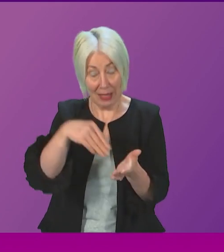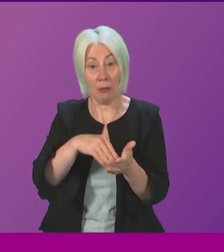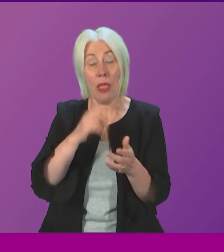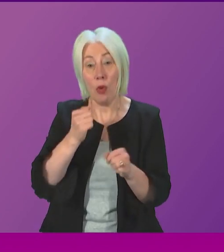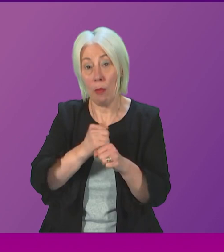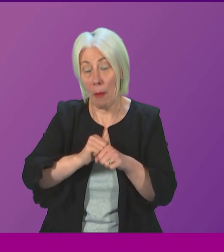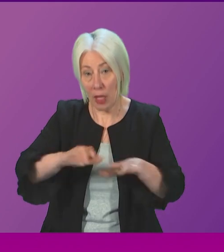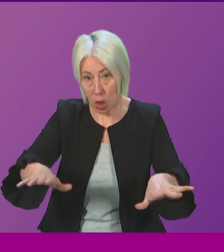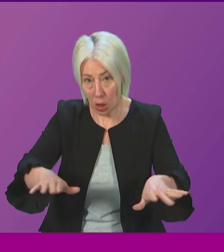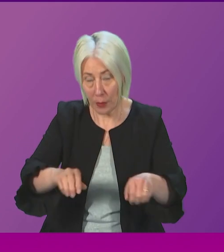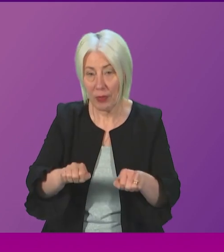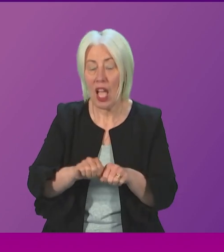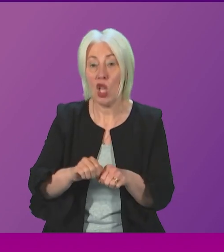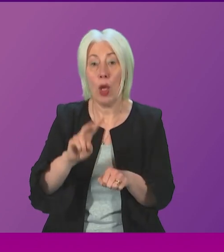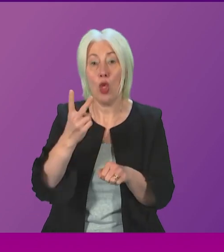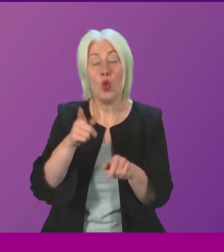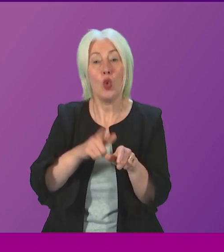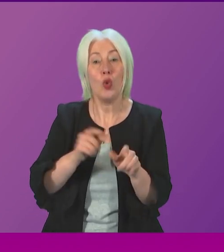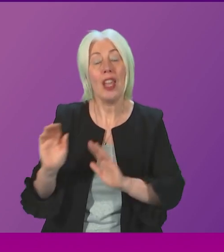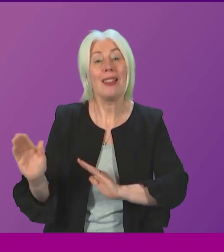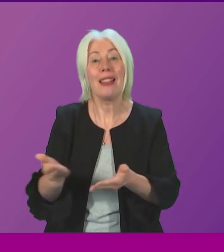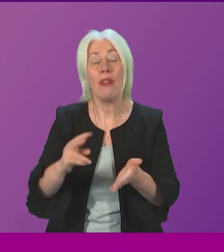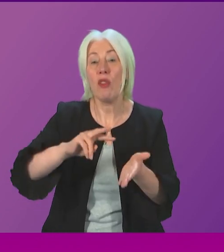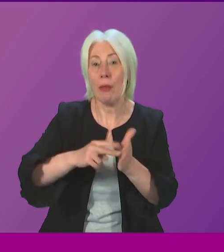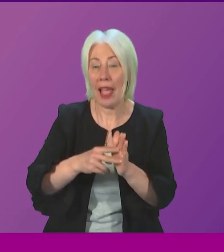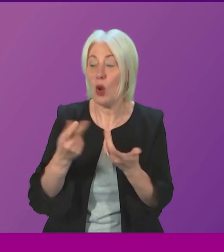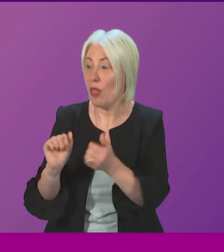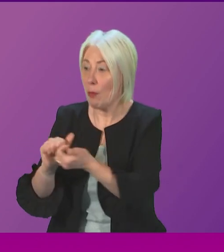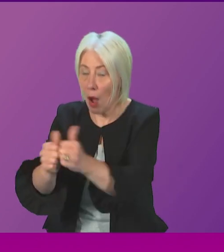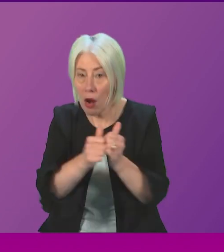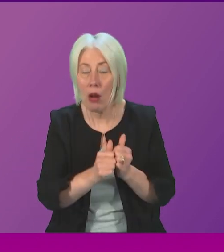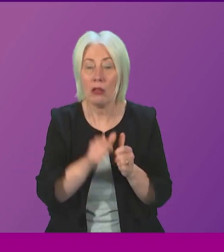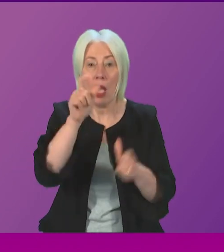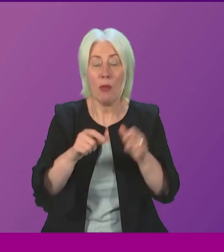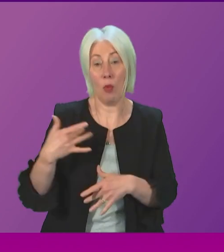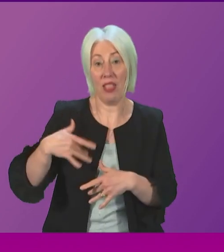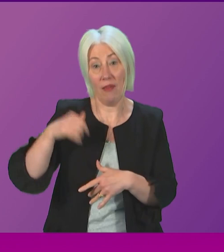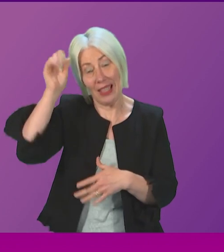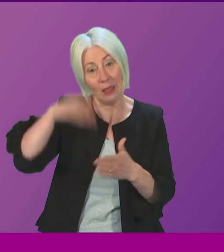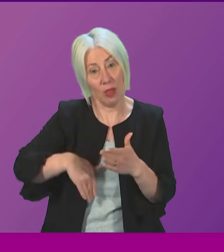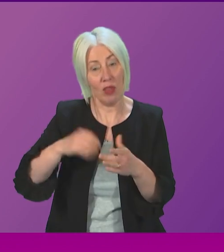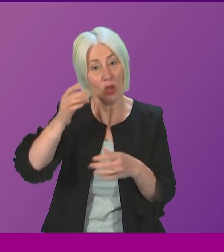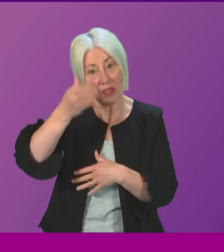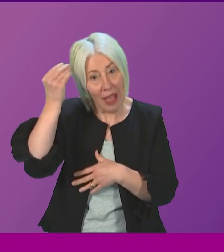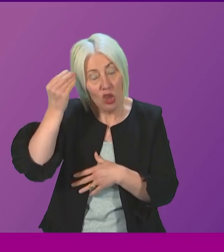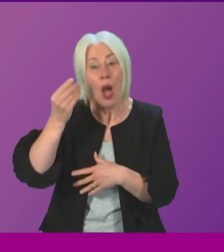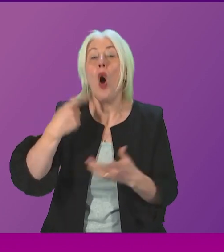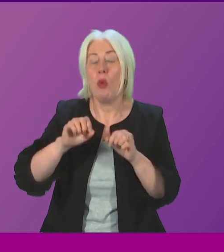first two-year delivery plan will be agreed with partners and people who have lived experience of dementia.